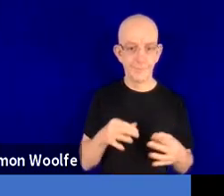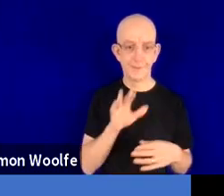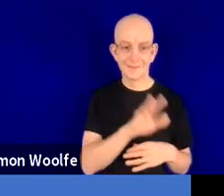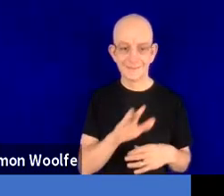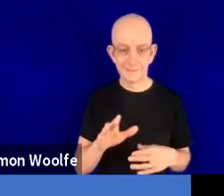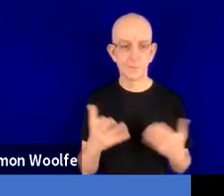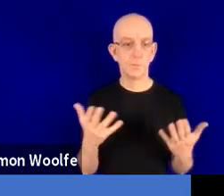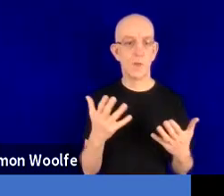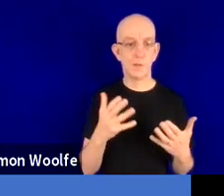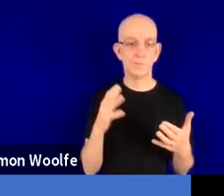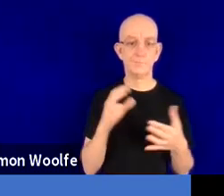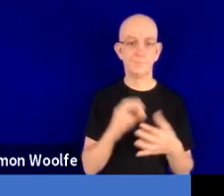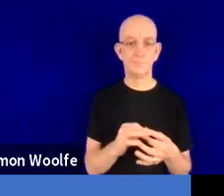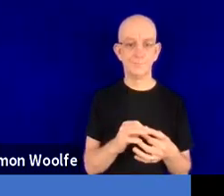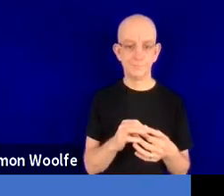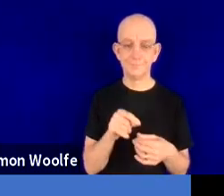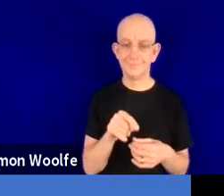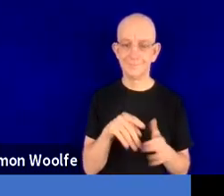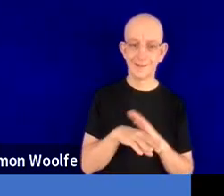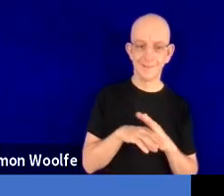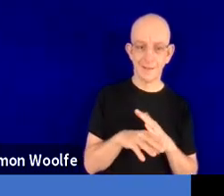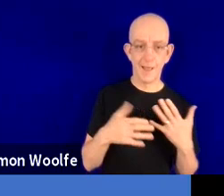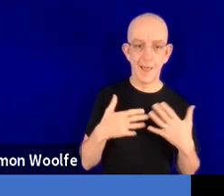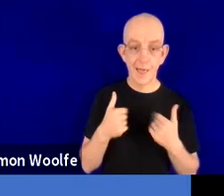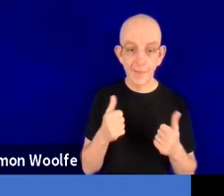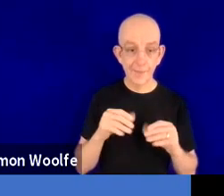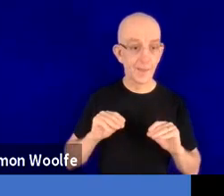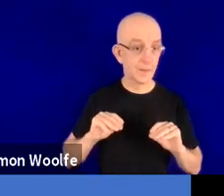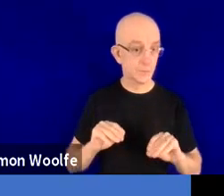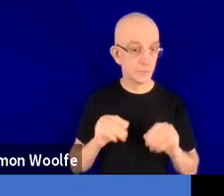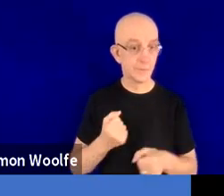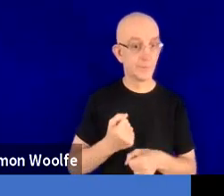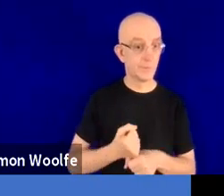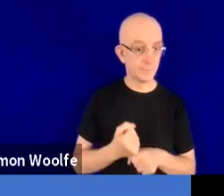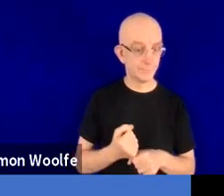Adapting targeting mechanism and Ministry like it has been done in Mongolia or Moldova